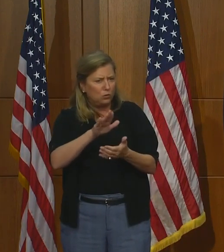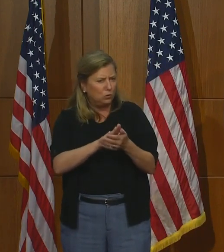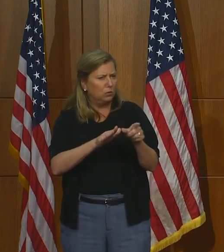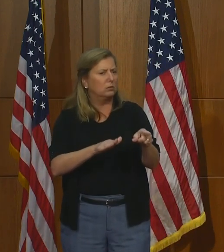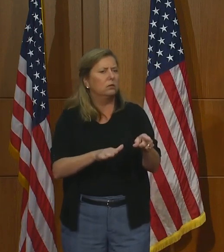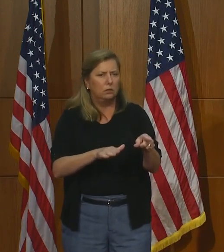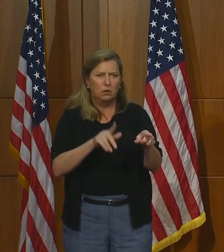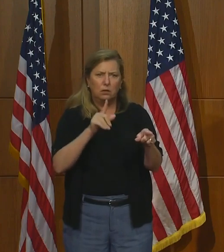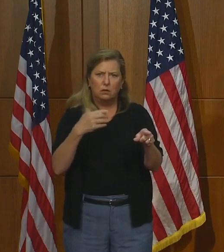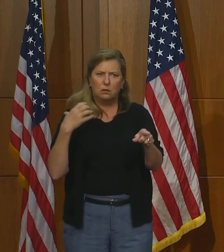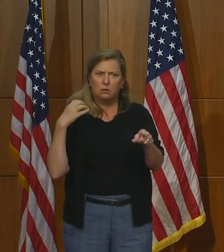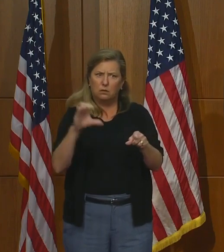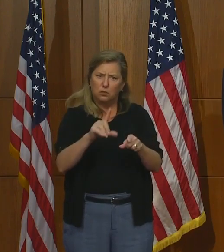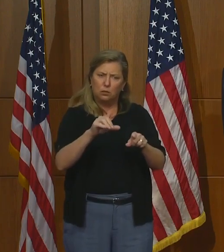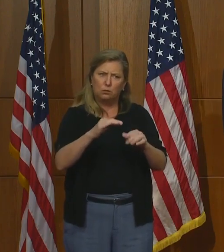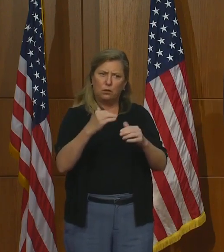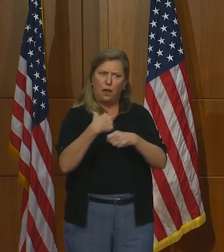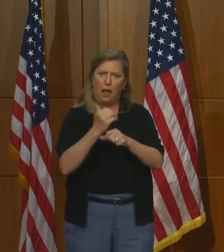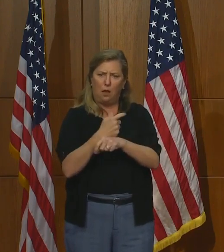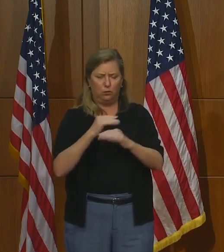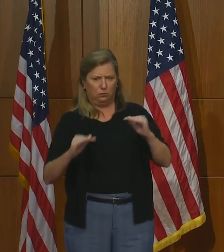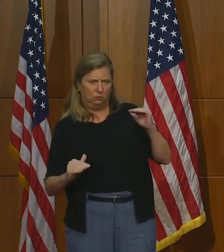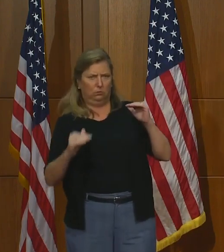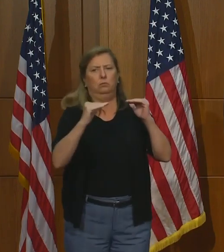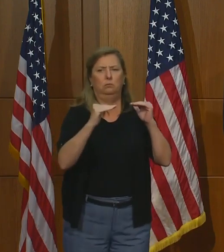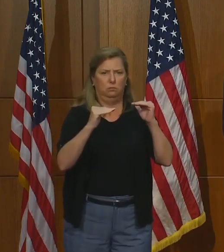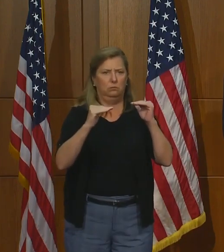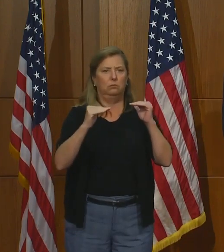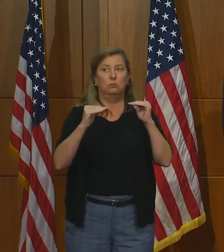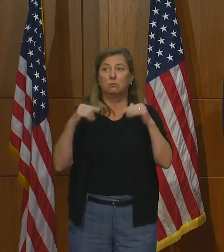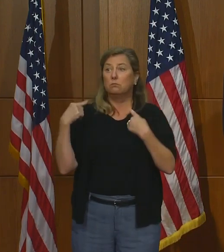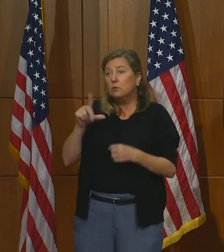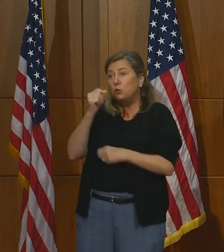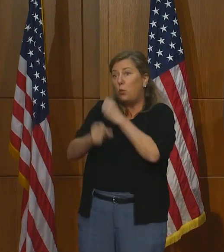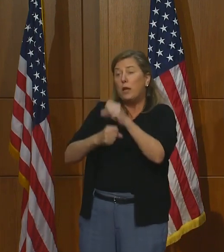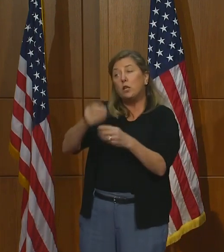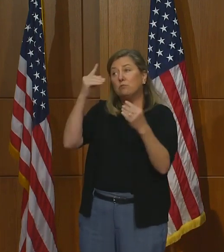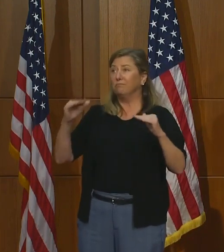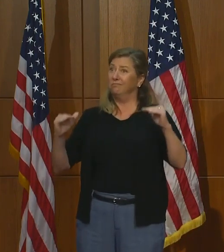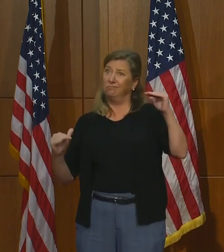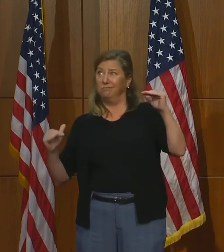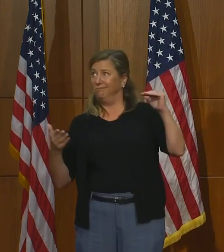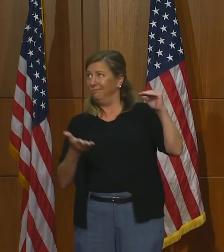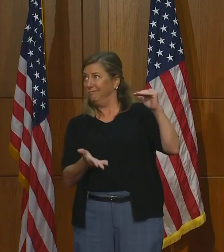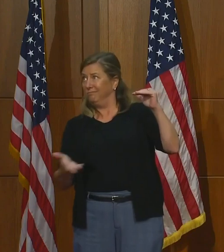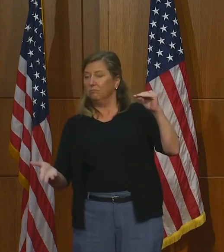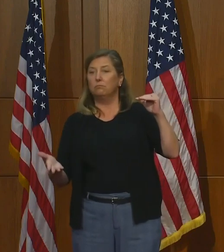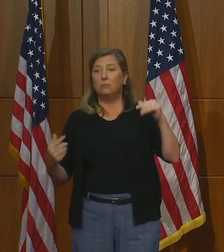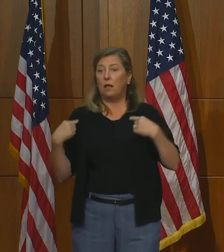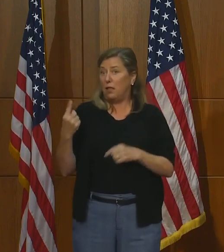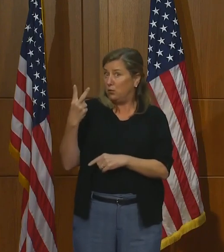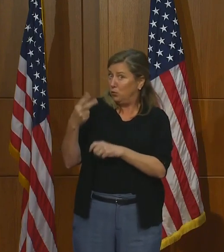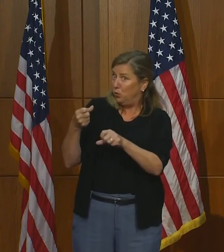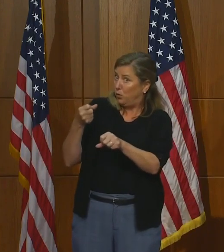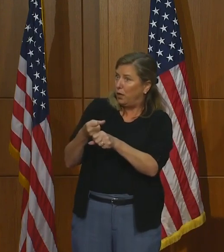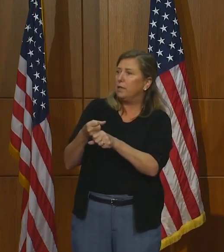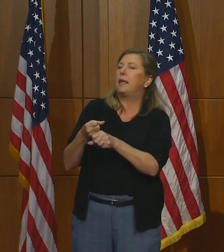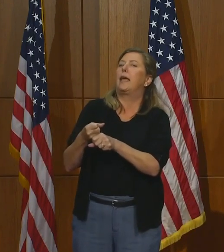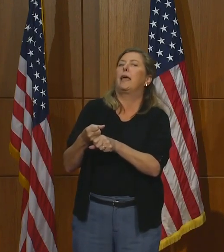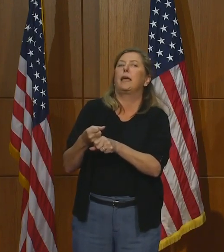HELD SCHOOLS ACCOUNTABLE FOR ELIMINATING ACHIEVEMENT GAPS AS PART OF THE SYSTEM WE'VE BEEN REPORTING ACHIEVEMENT GAPS FOR